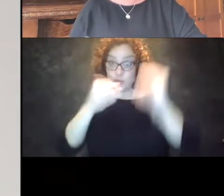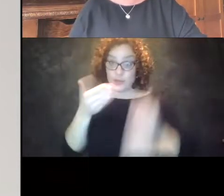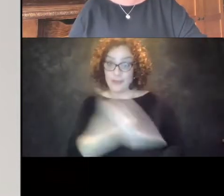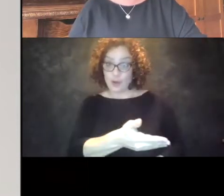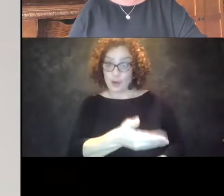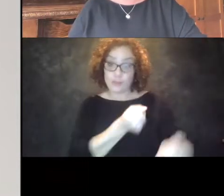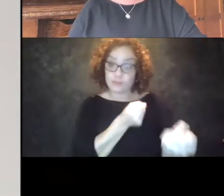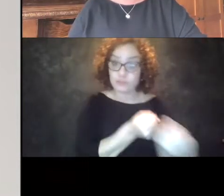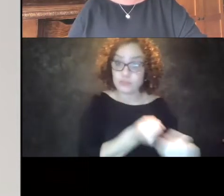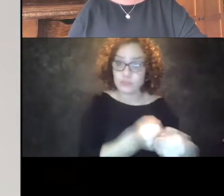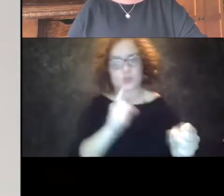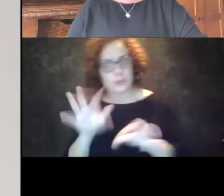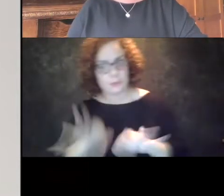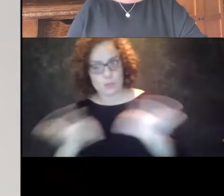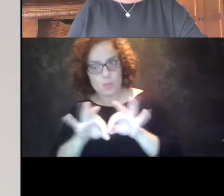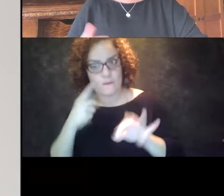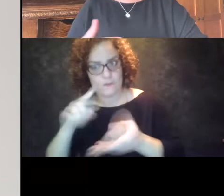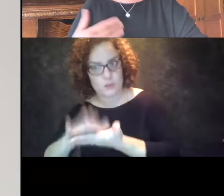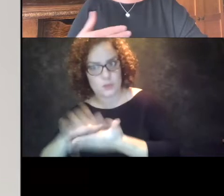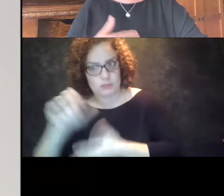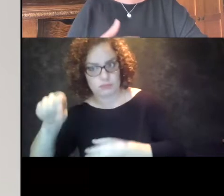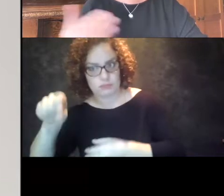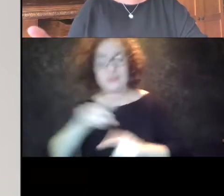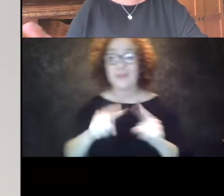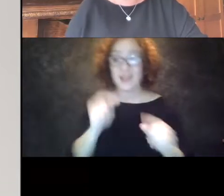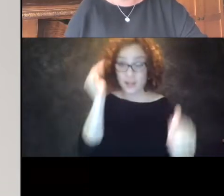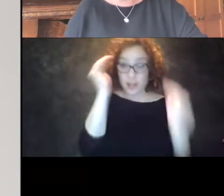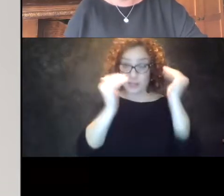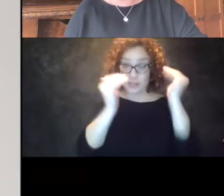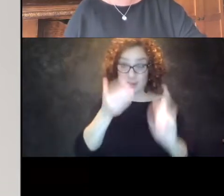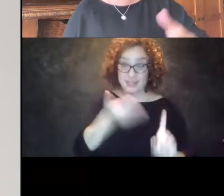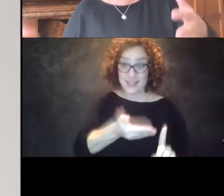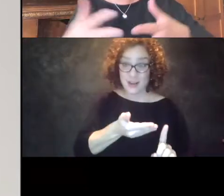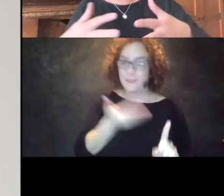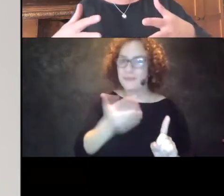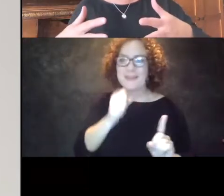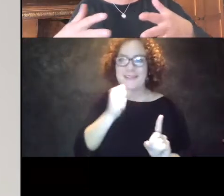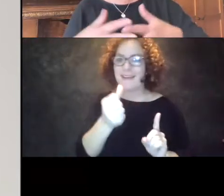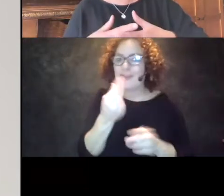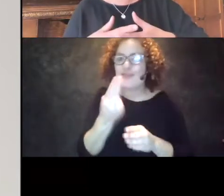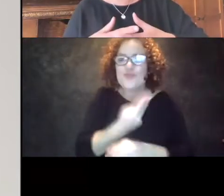in school, they may not be using the strategies that are actually helping to connect kids